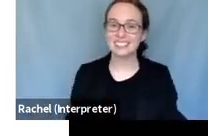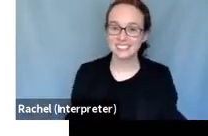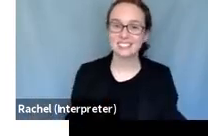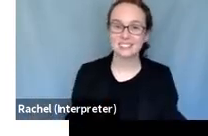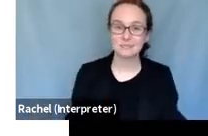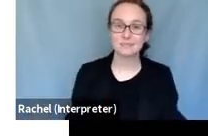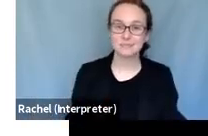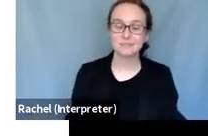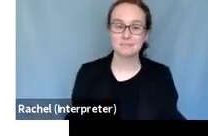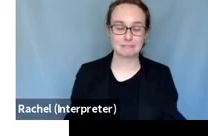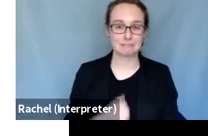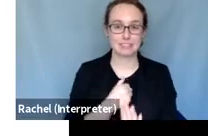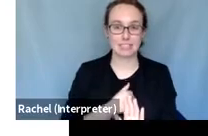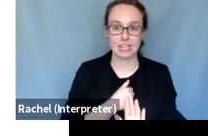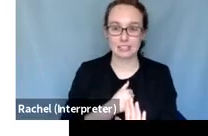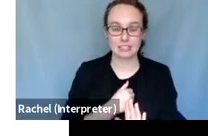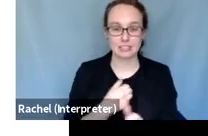Sage Talbot: Sorry, I'm trying to press the arrow. It's not working.